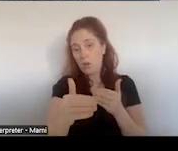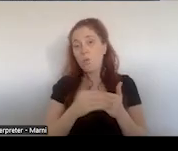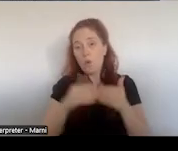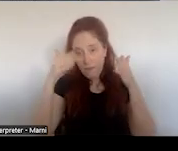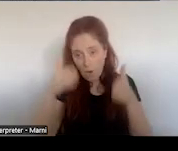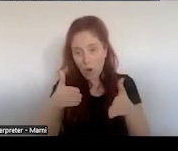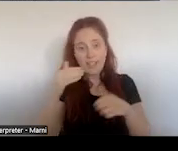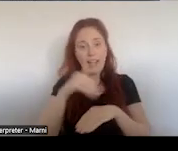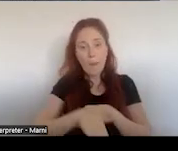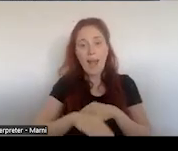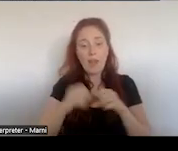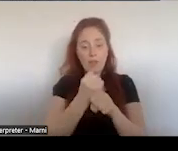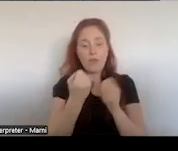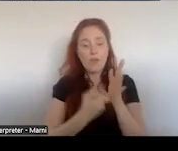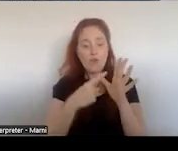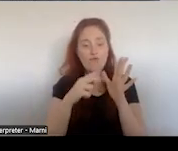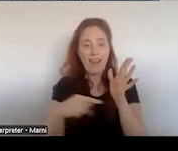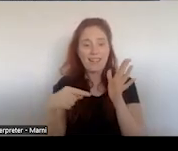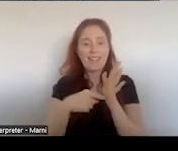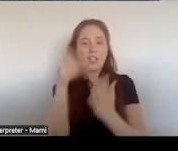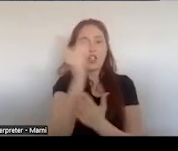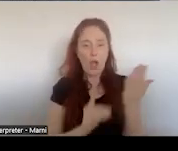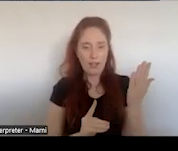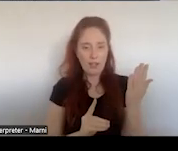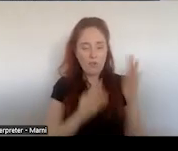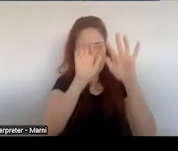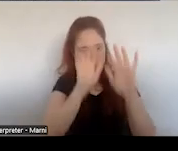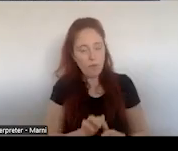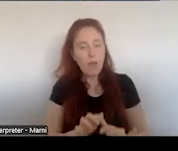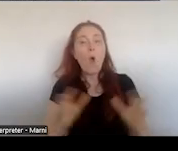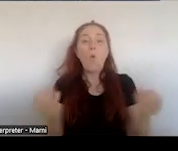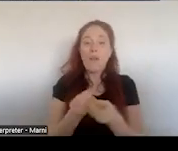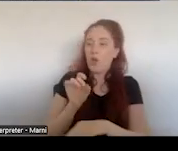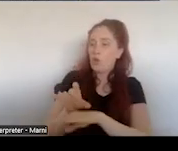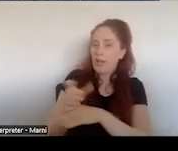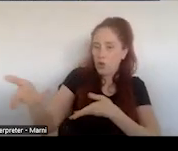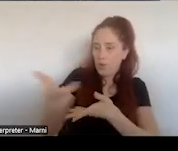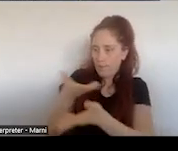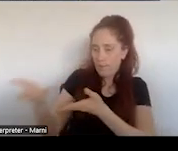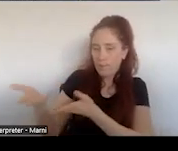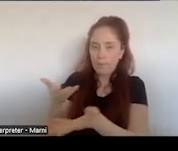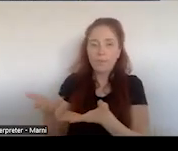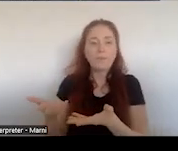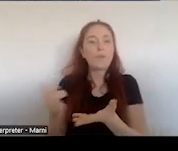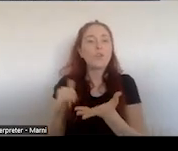the grant design. We have some details we worked out in terms of the general approach